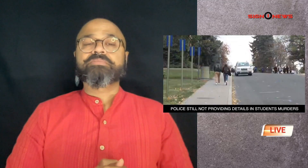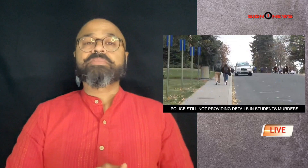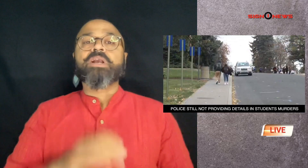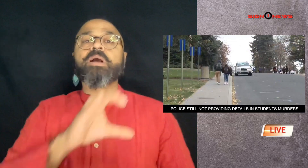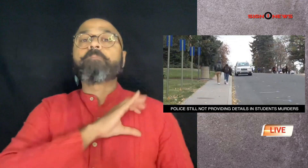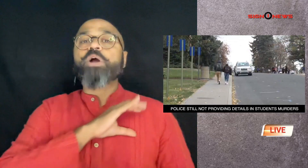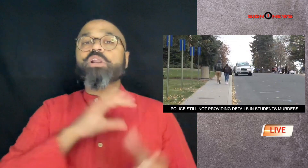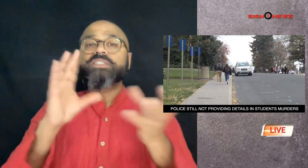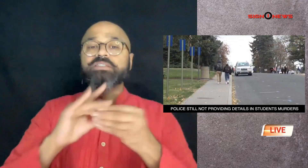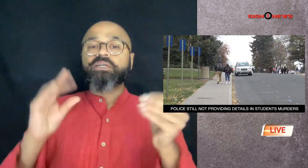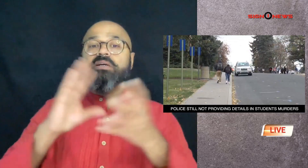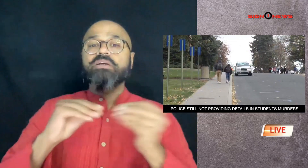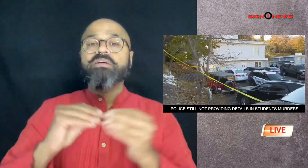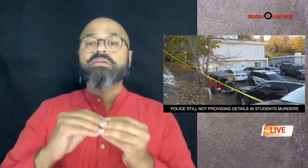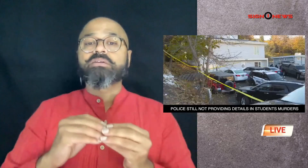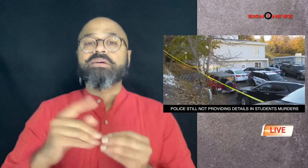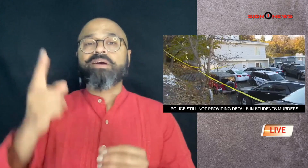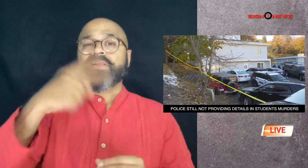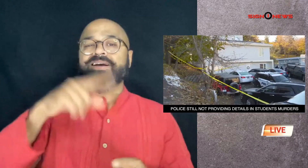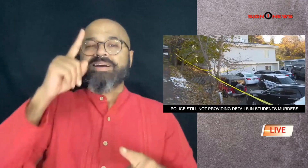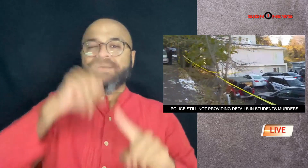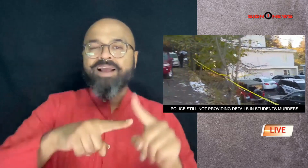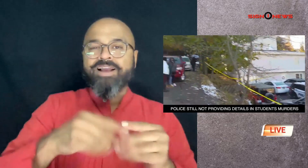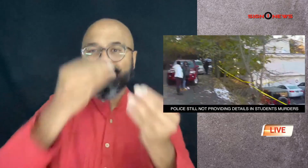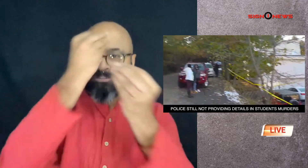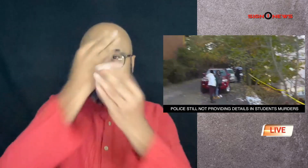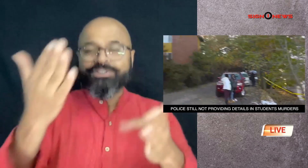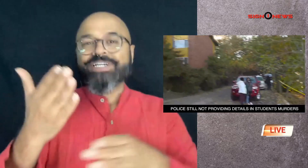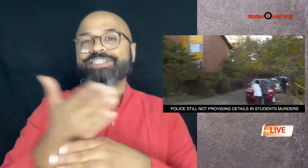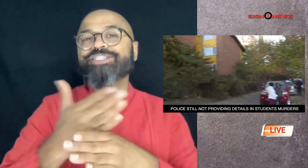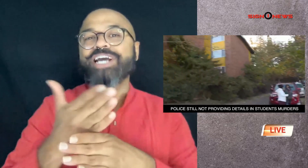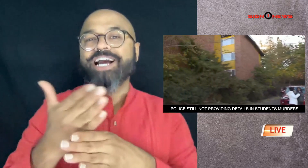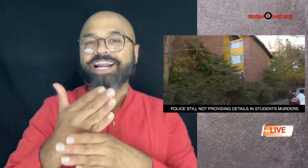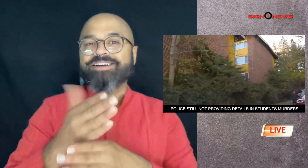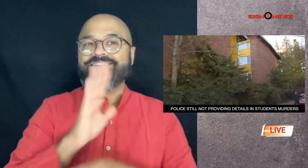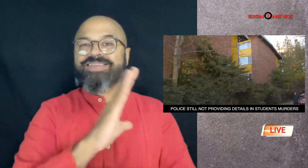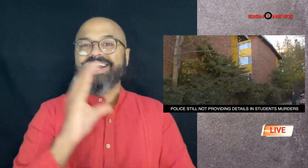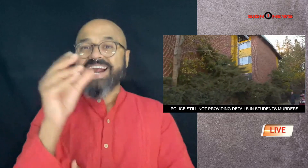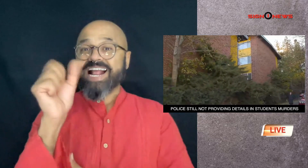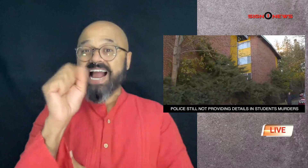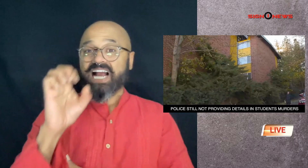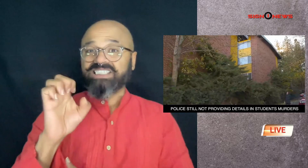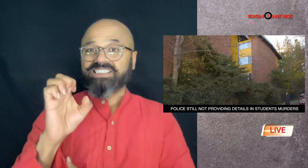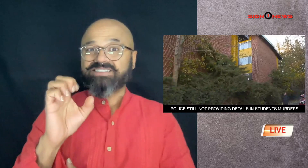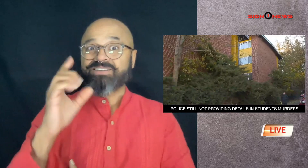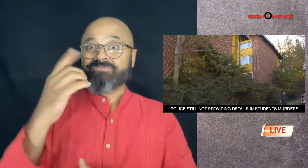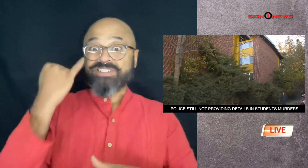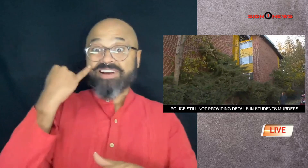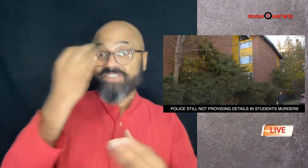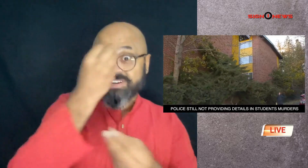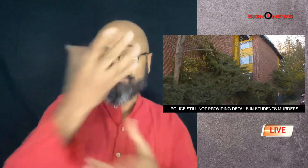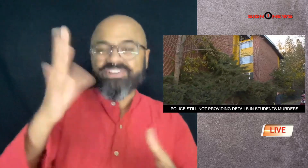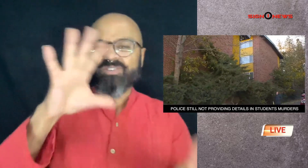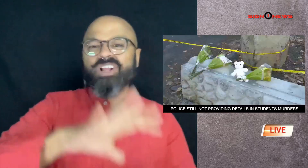police say they cannot share their entire case for fear of compromising the investigation